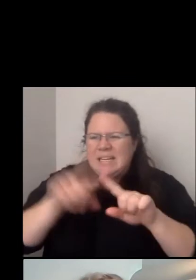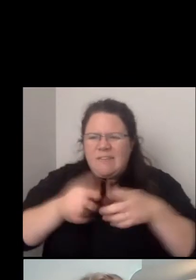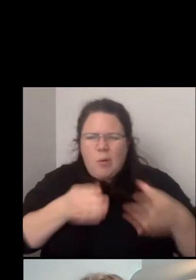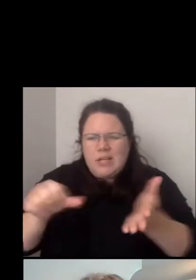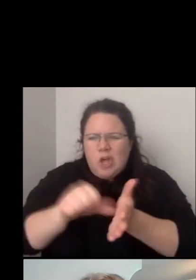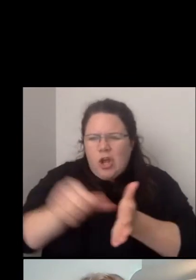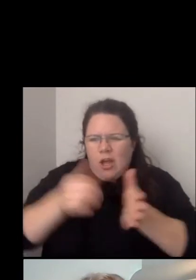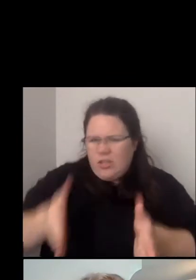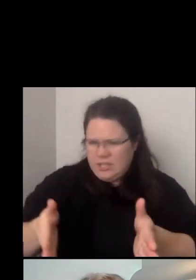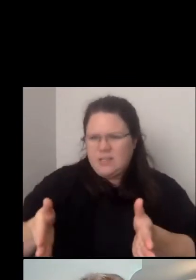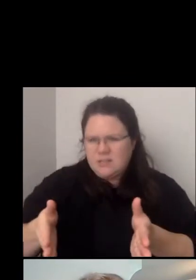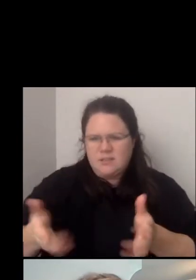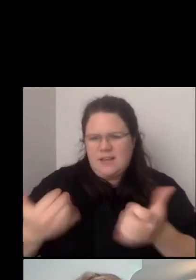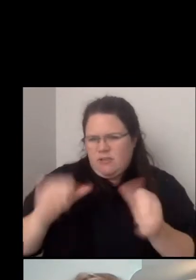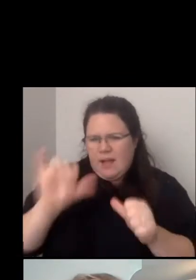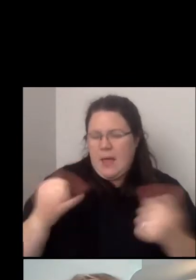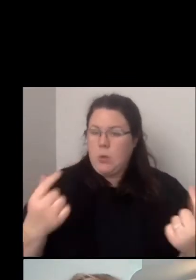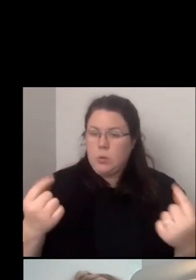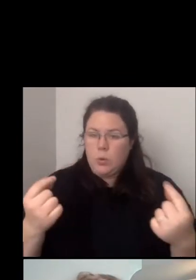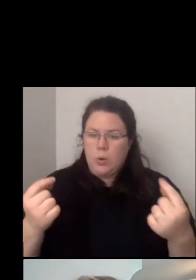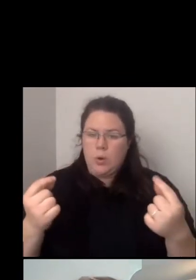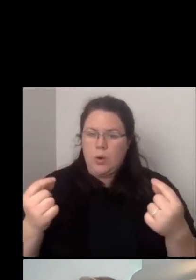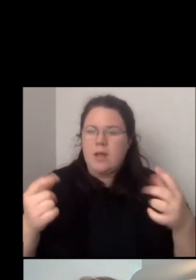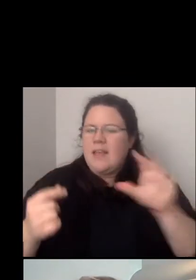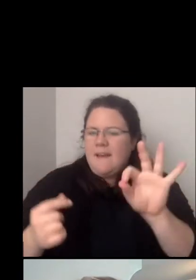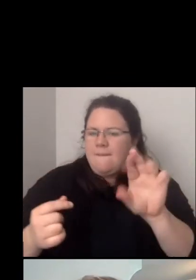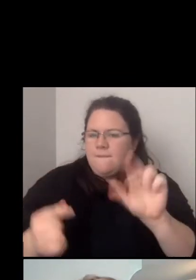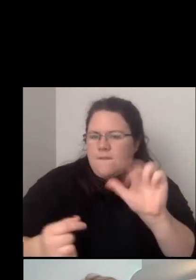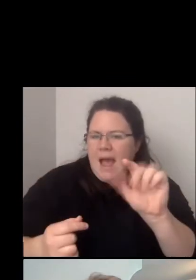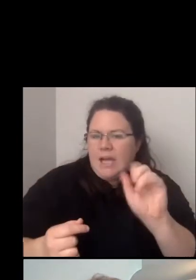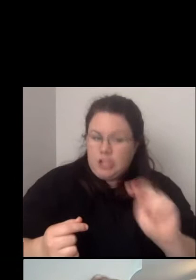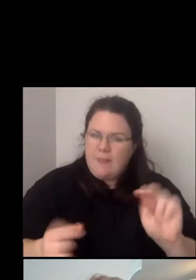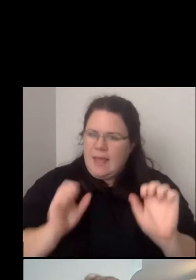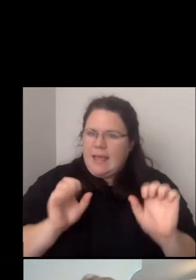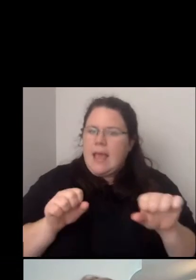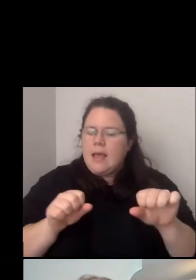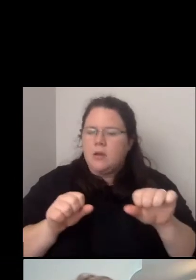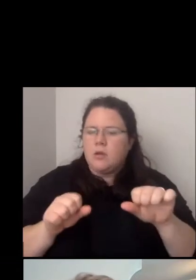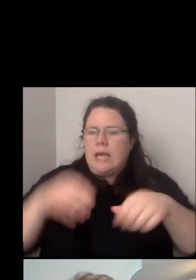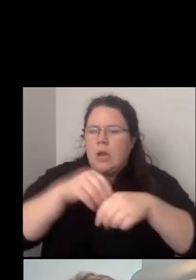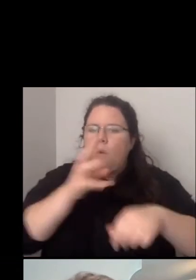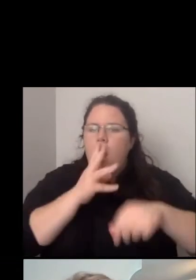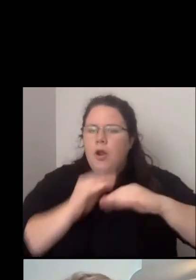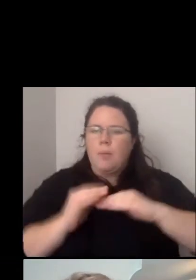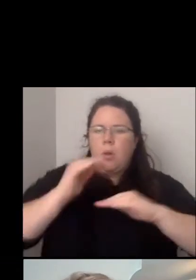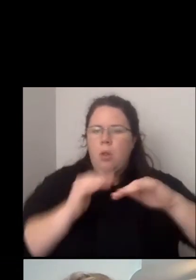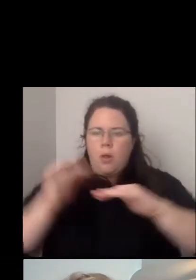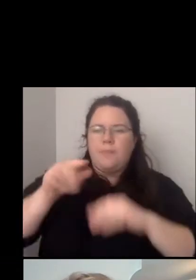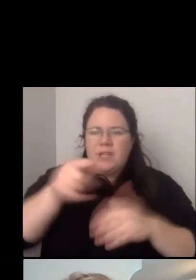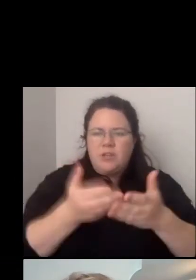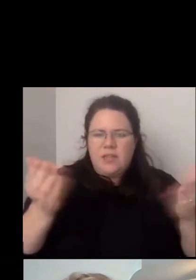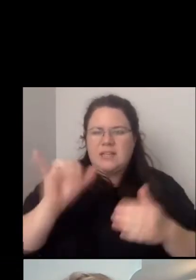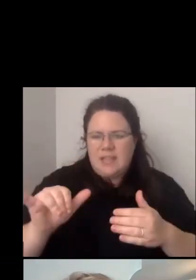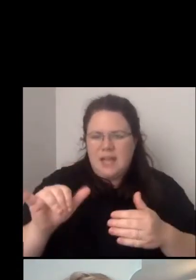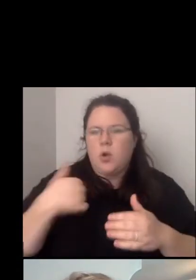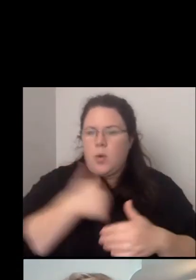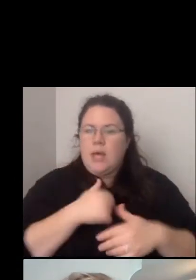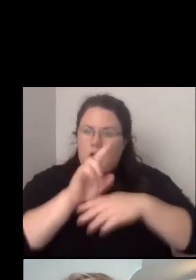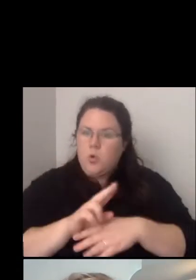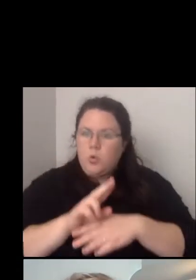But you collect the light fraction, the fraction that floats. And this is the fraction that paleoethnobotanists look at to find seeds.